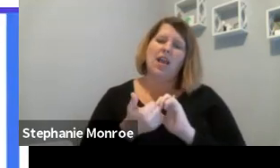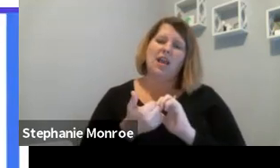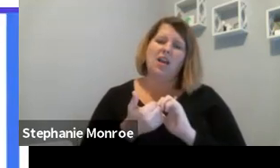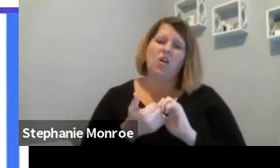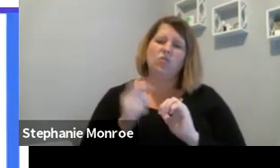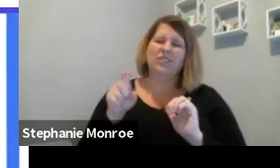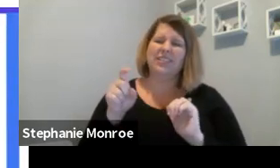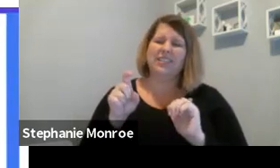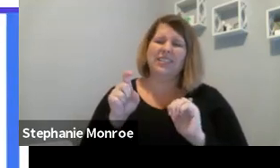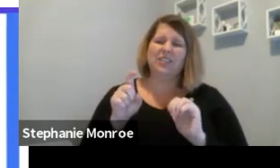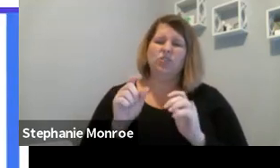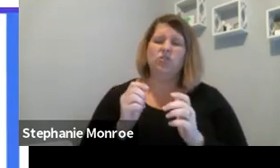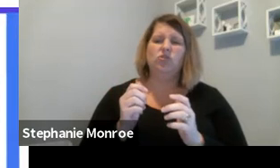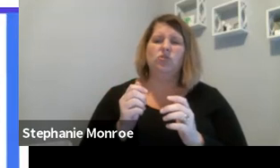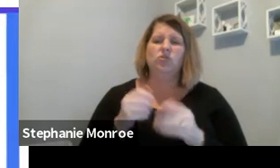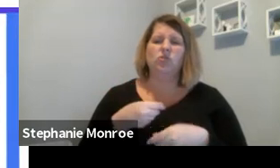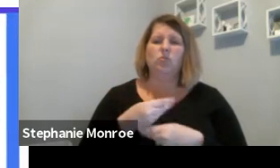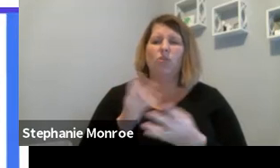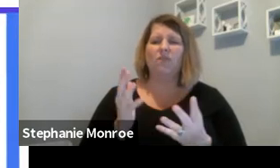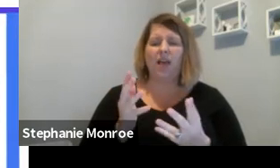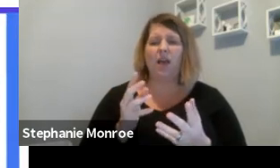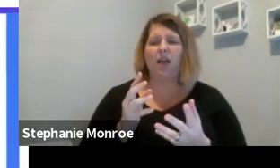to provide trauma-informed responses.